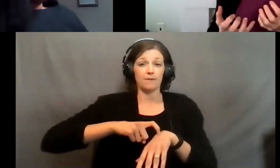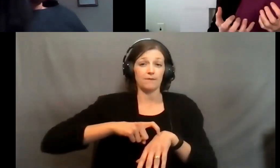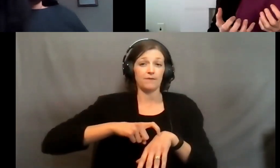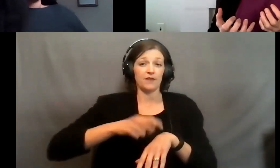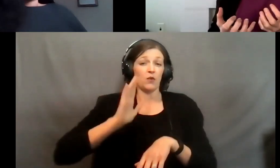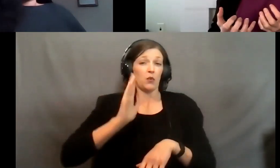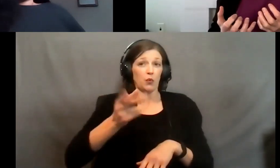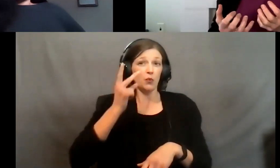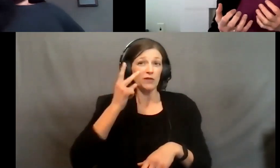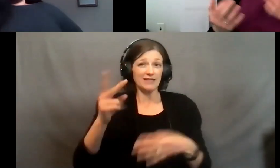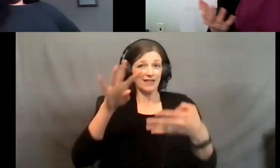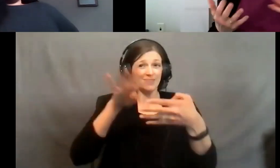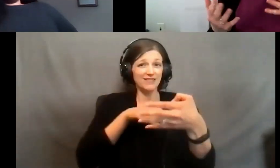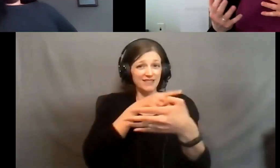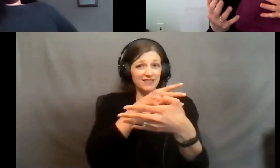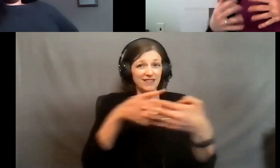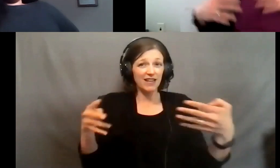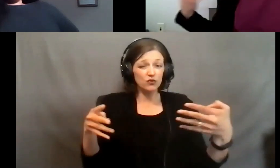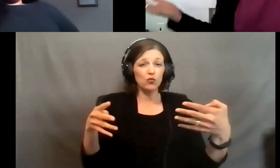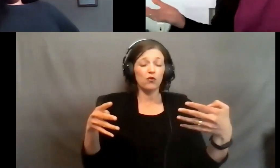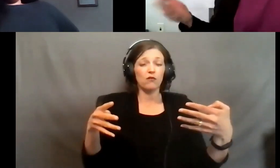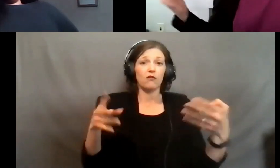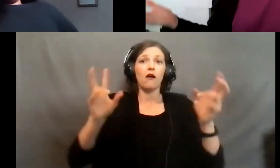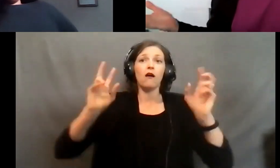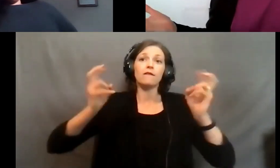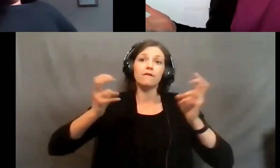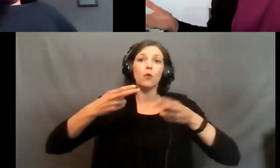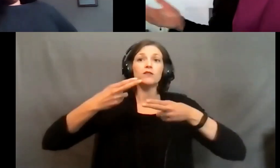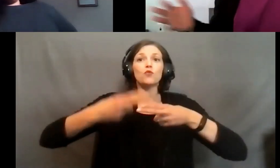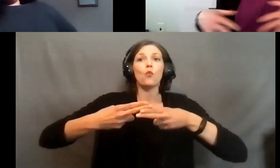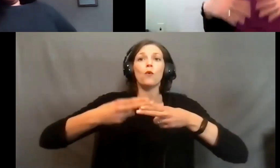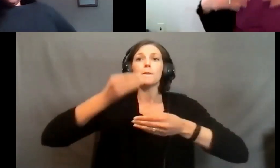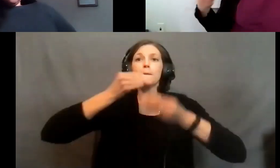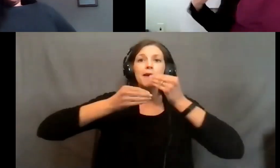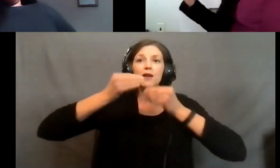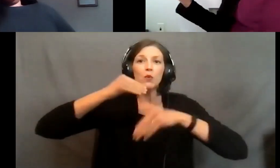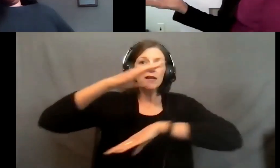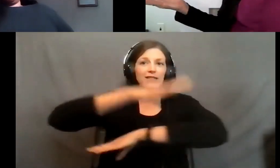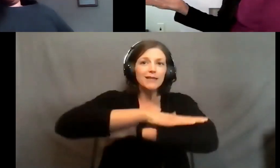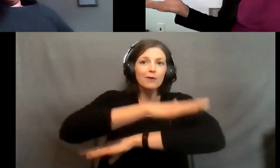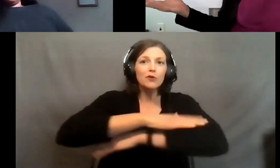schedule of what we are calling banquet tables. 13:14:16 But they are breakout spaces,